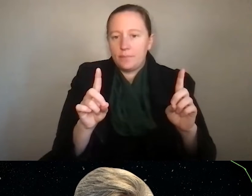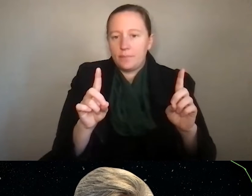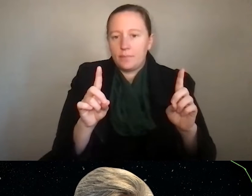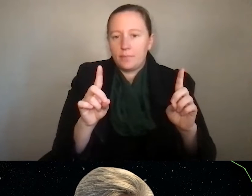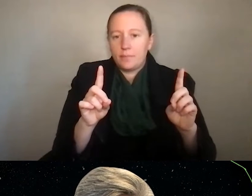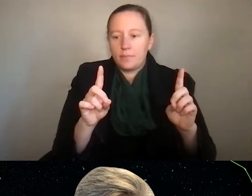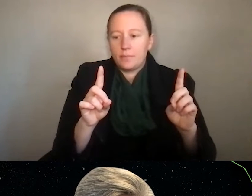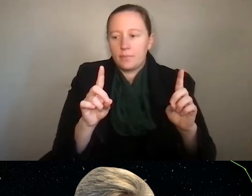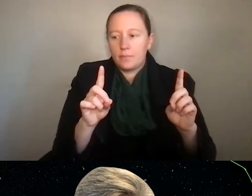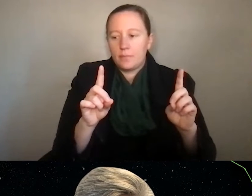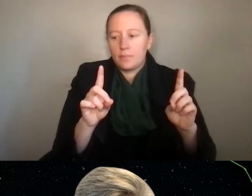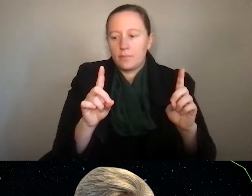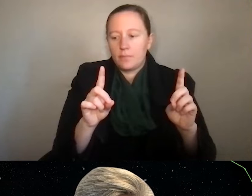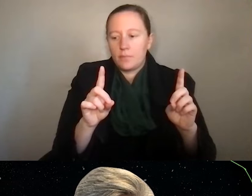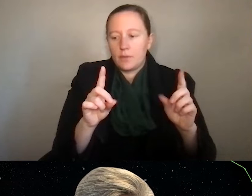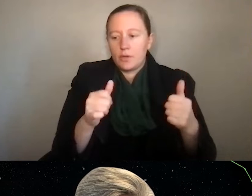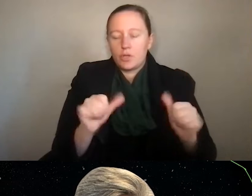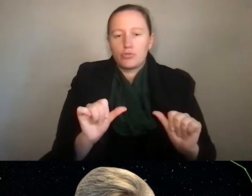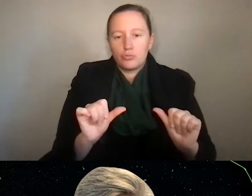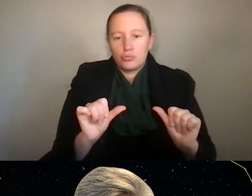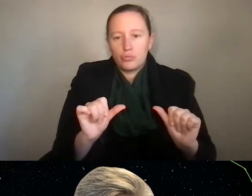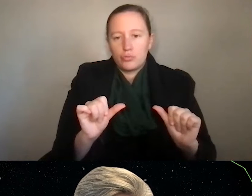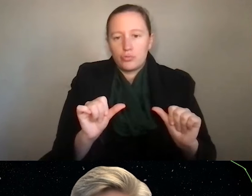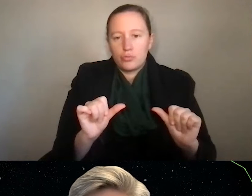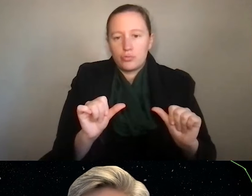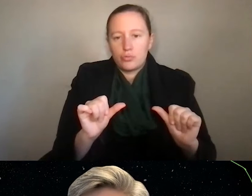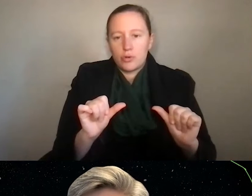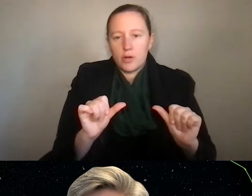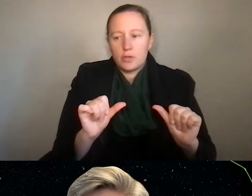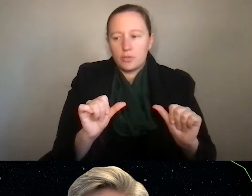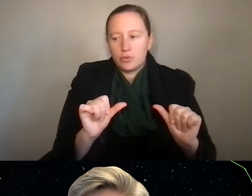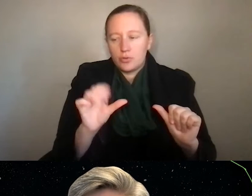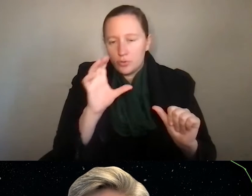I'm just trying to look and see.